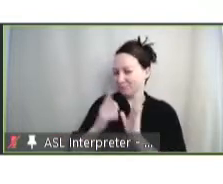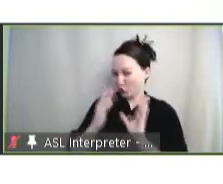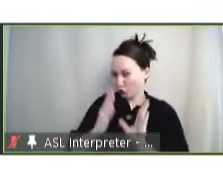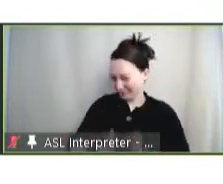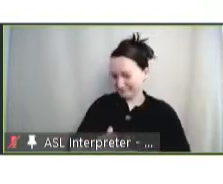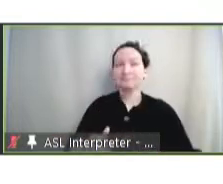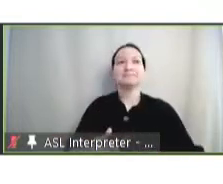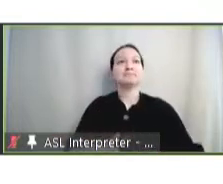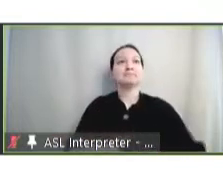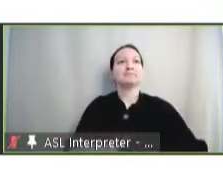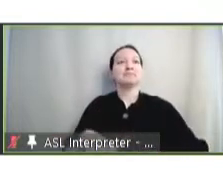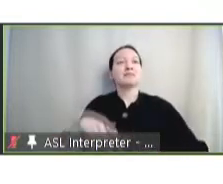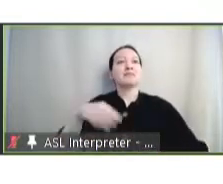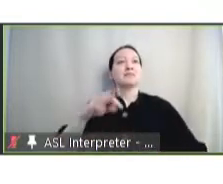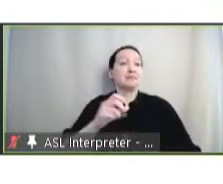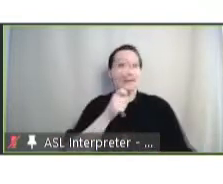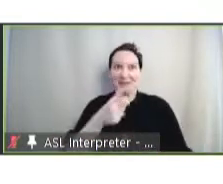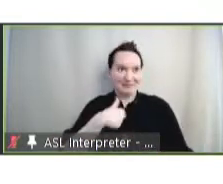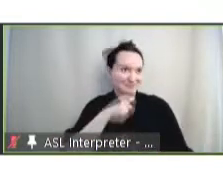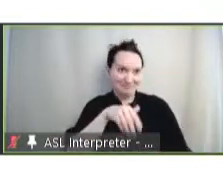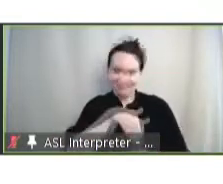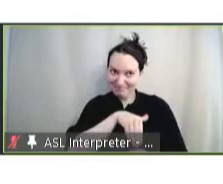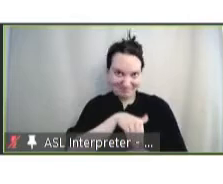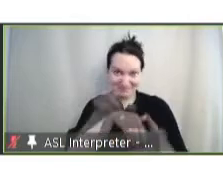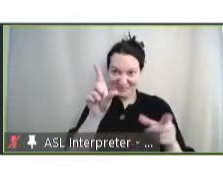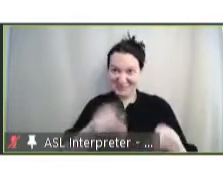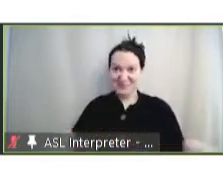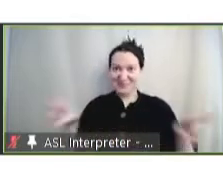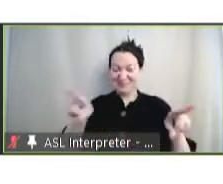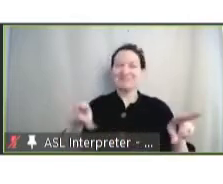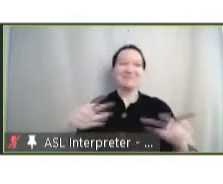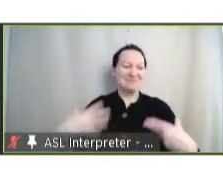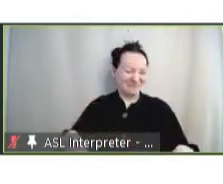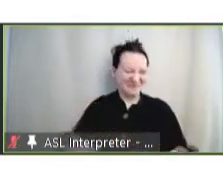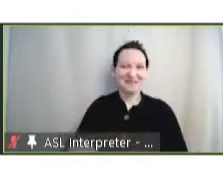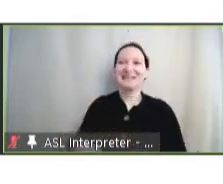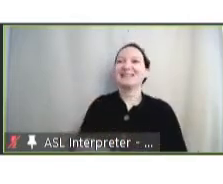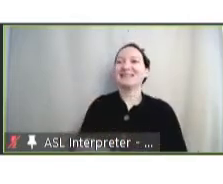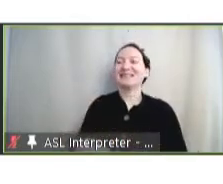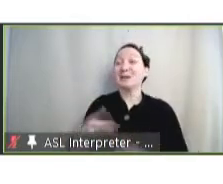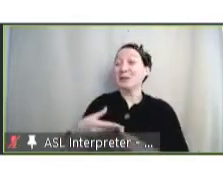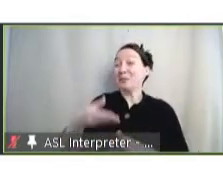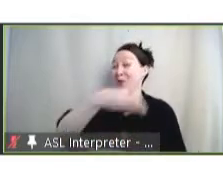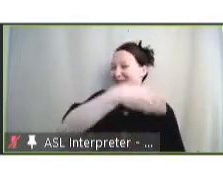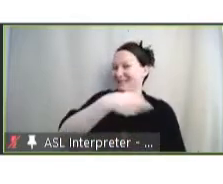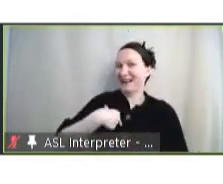not a physician, such as all of you. And prior to that, I served in the Obama administration